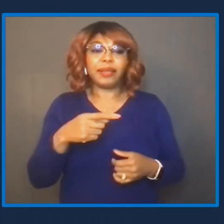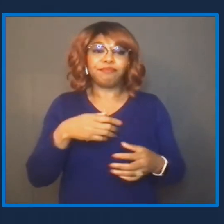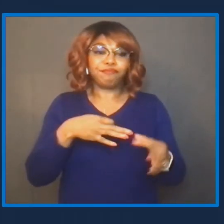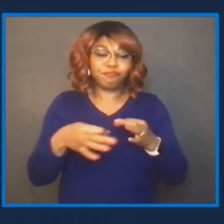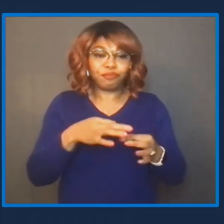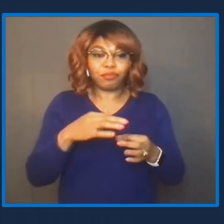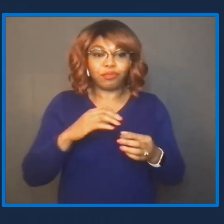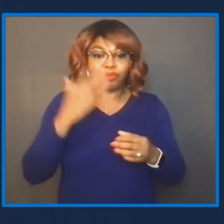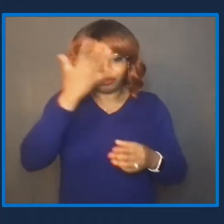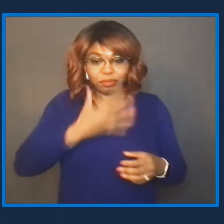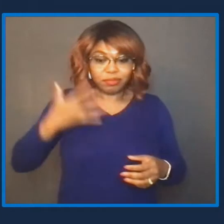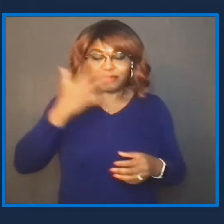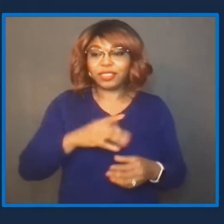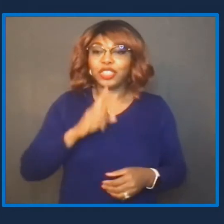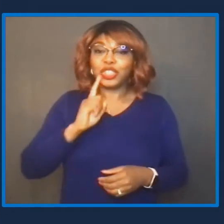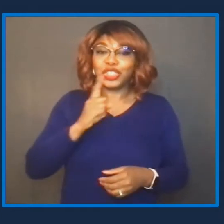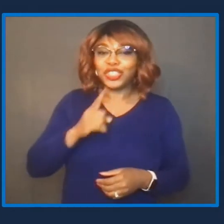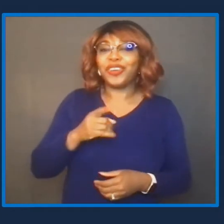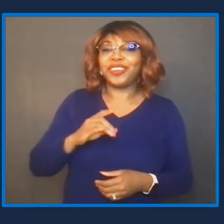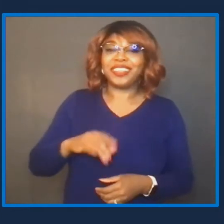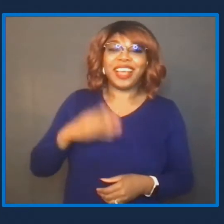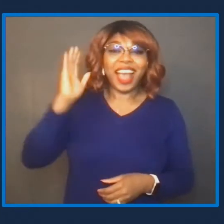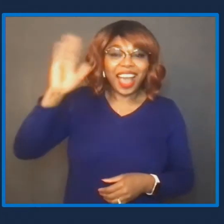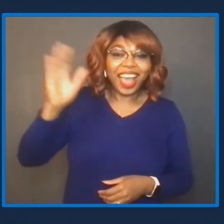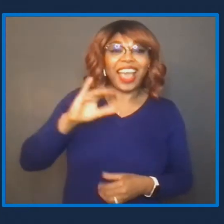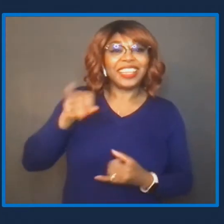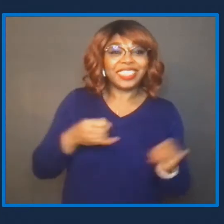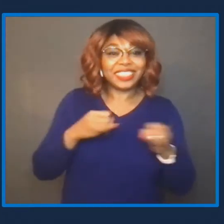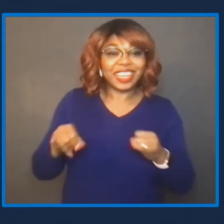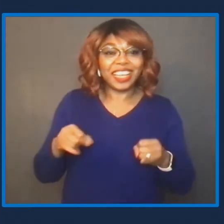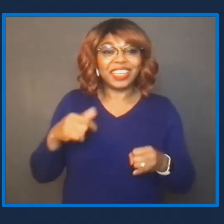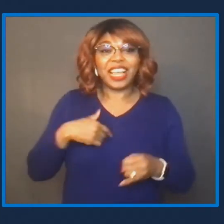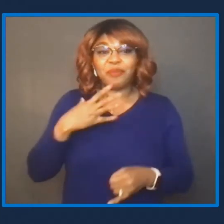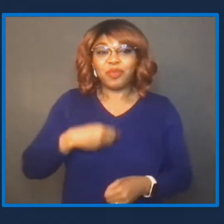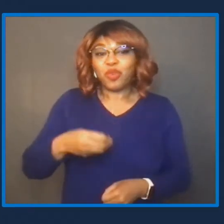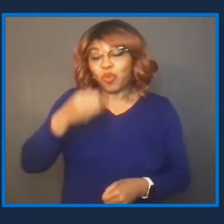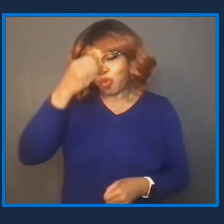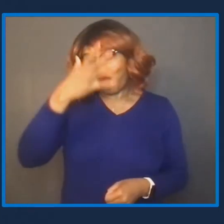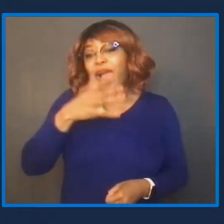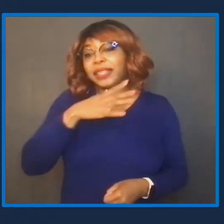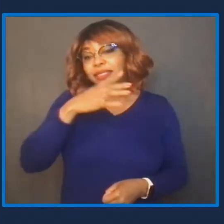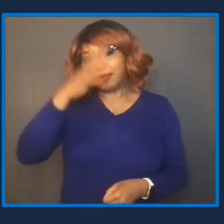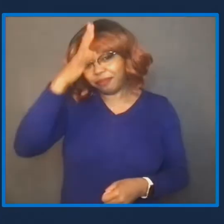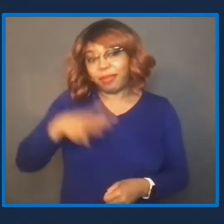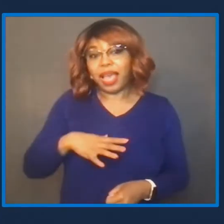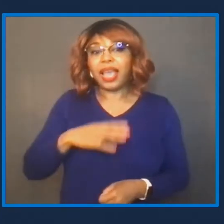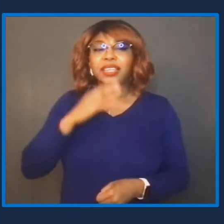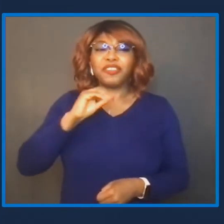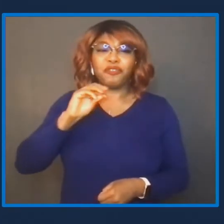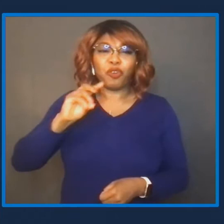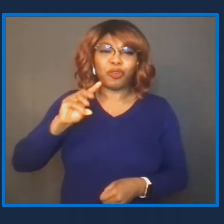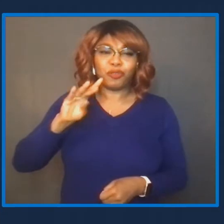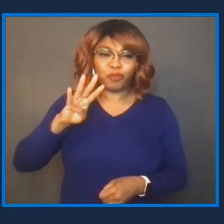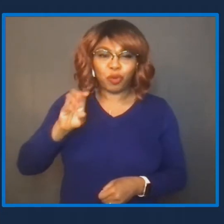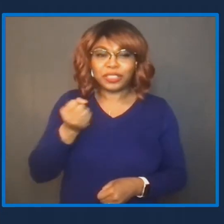Sure, hey Jessica. So I'm a white male in his 40s with a graying white beard and a bald head with dark glasses.